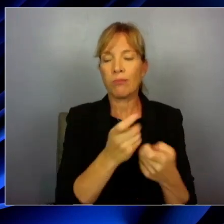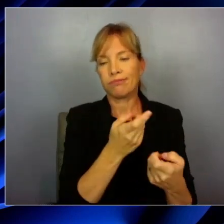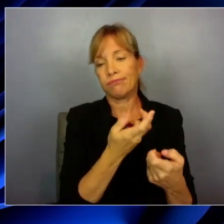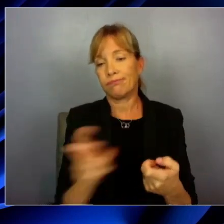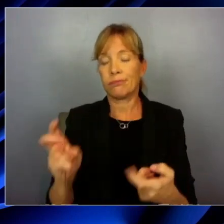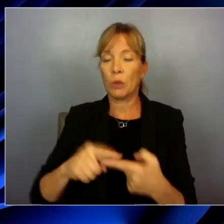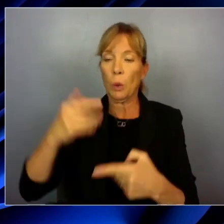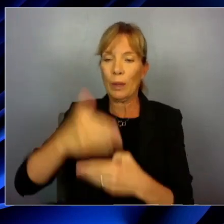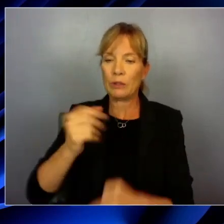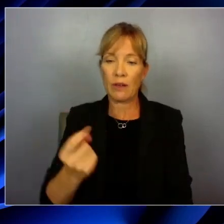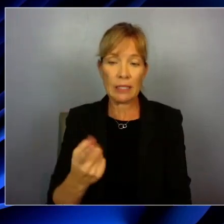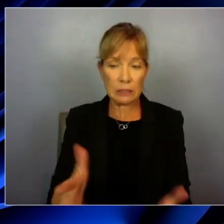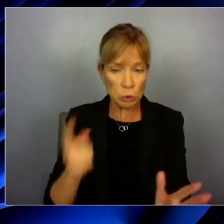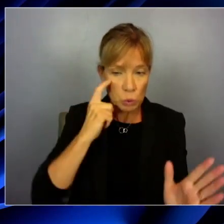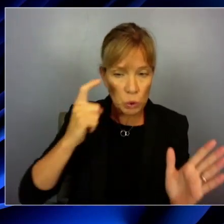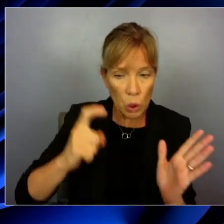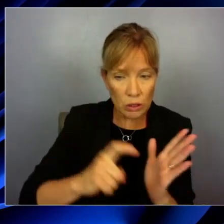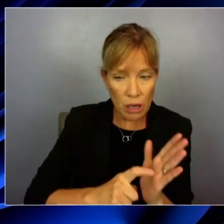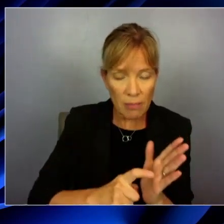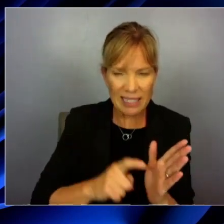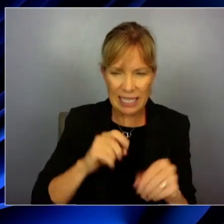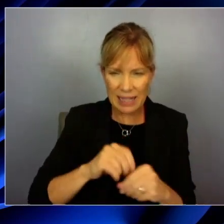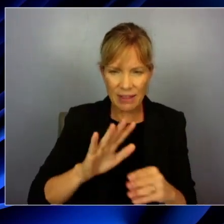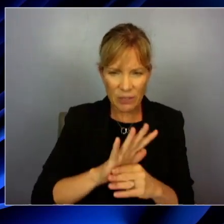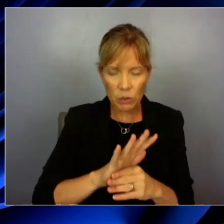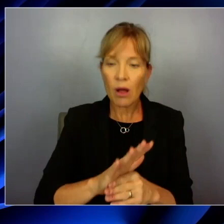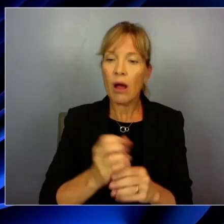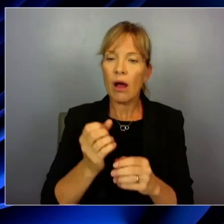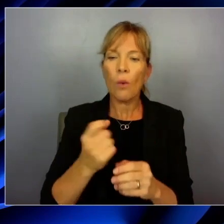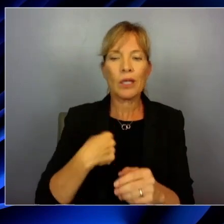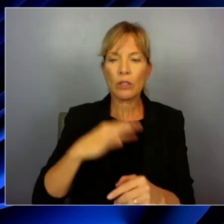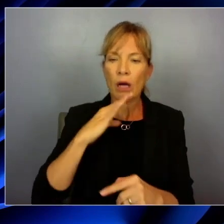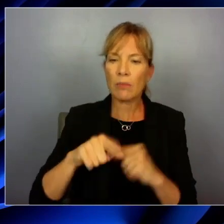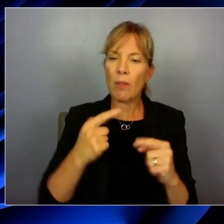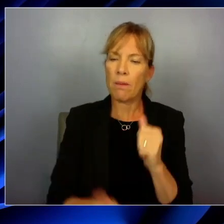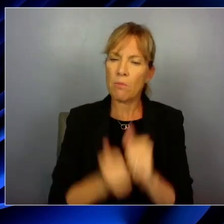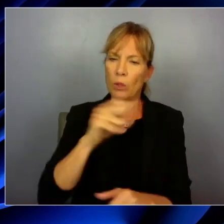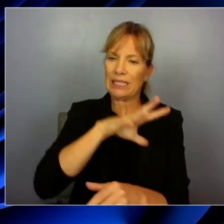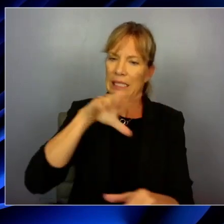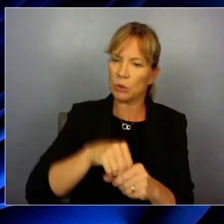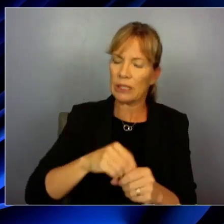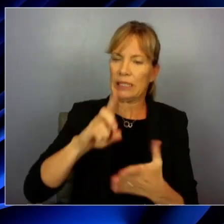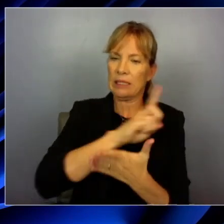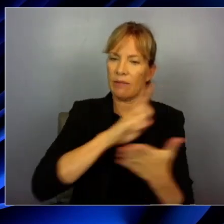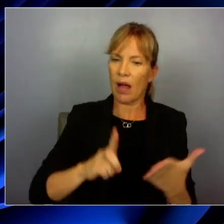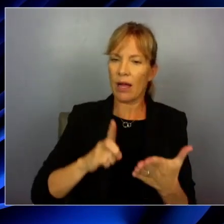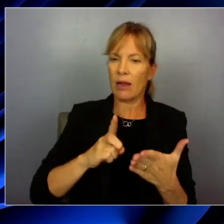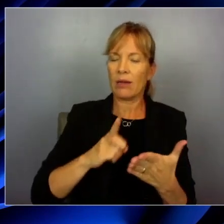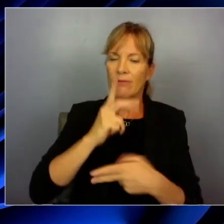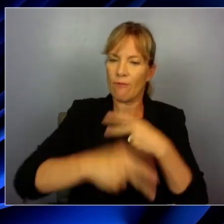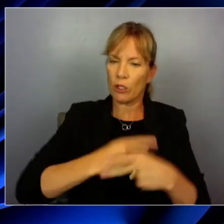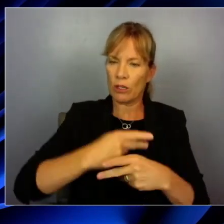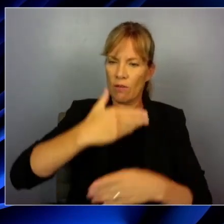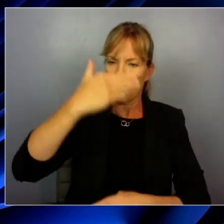But in a lot of the videos we were talking about the most inclusively designed version of Windows. Jeremy, as somebody who was directly